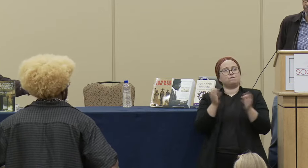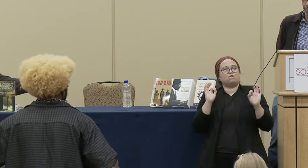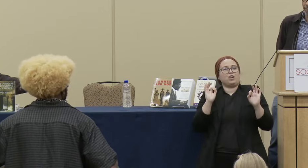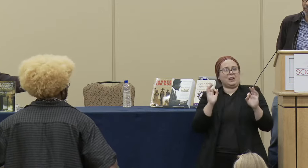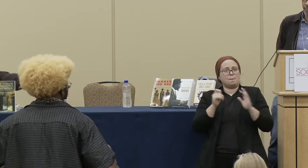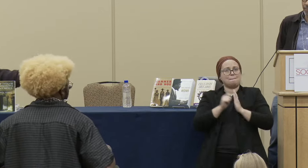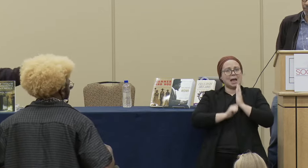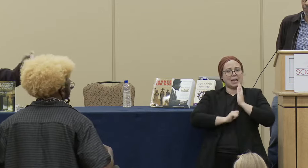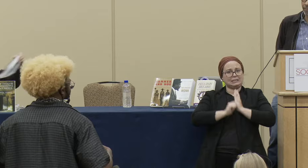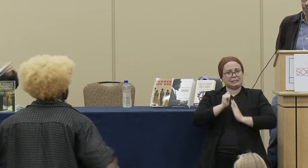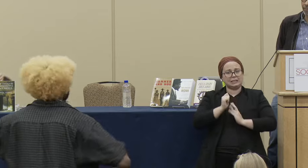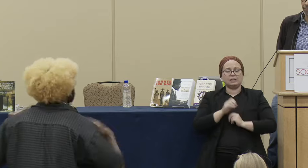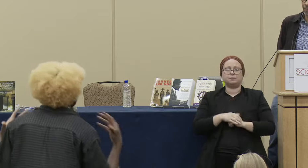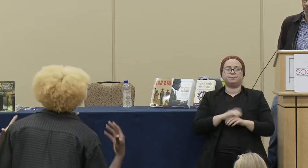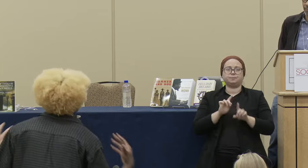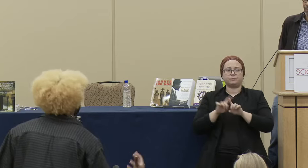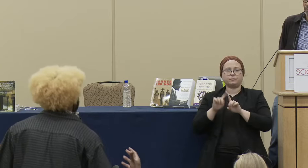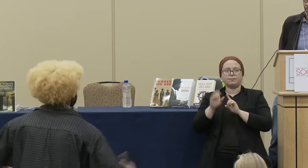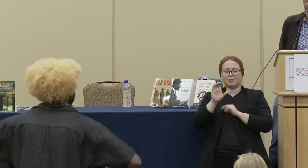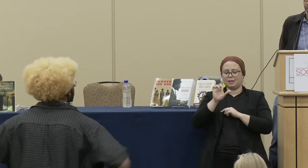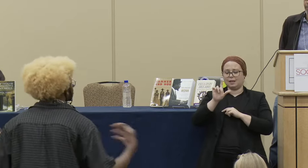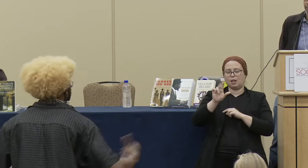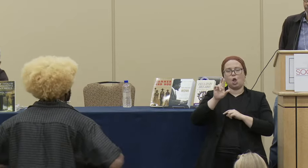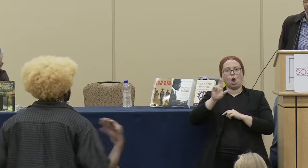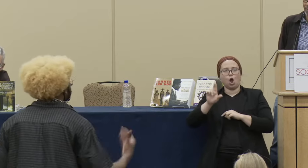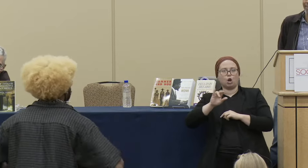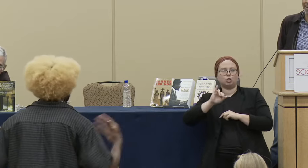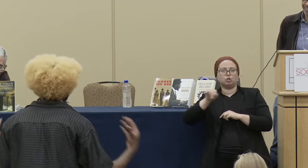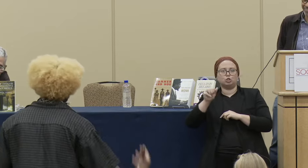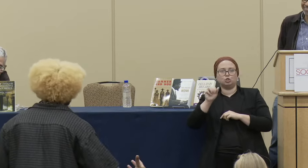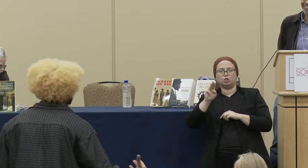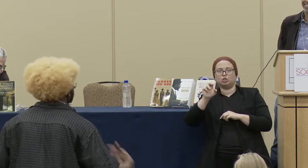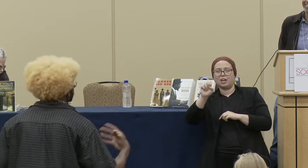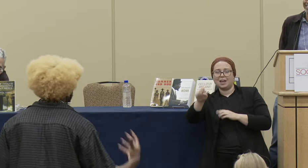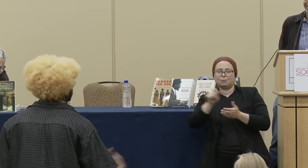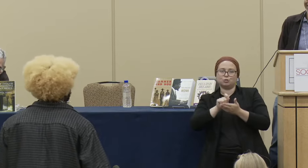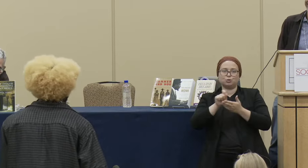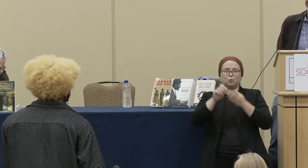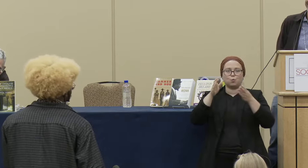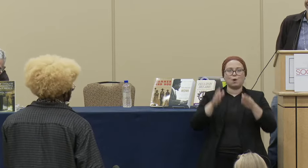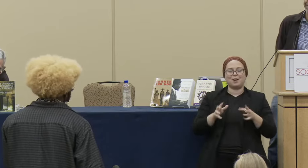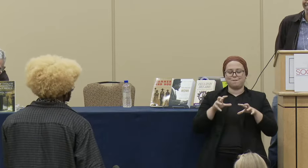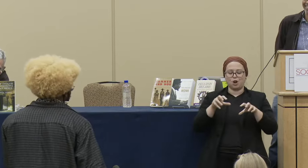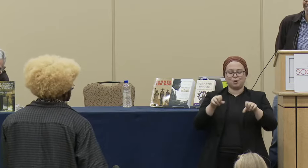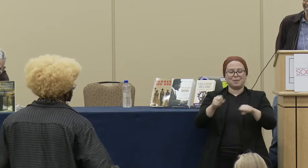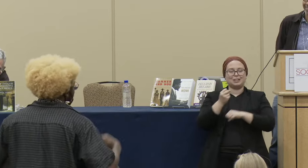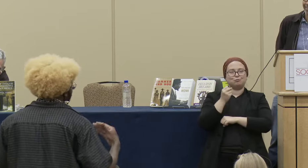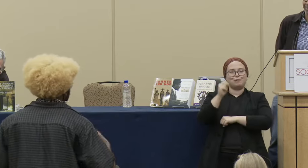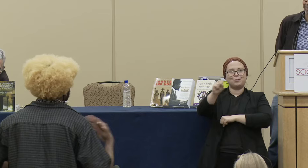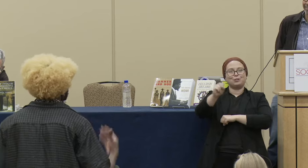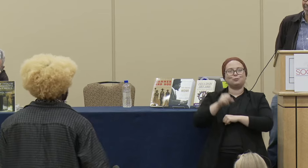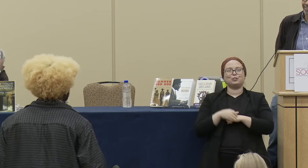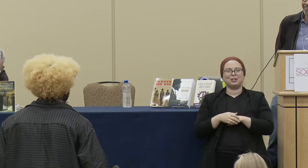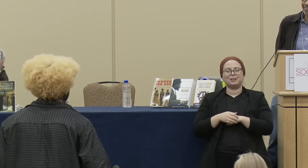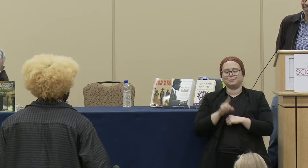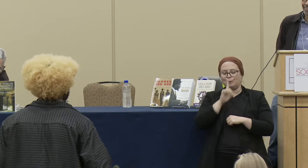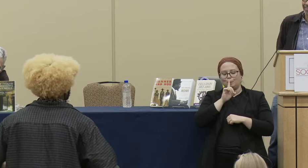freedomFreedom Magazine, all these different, you know ,